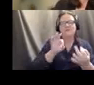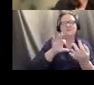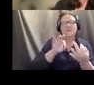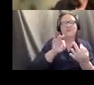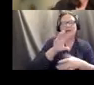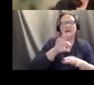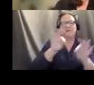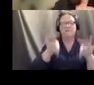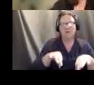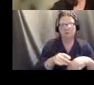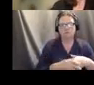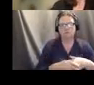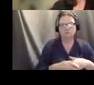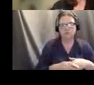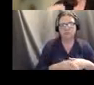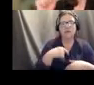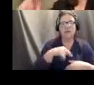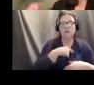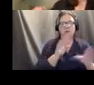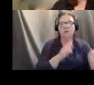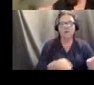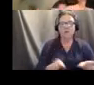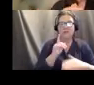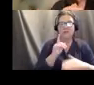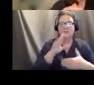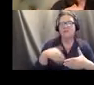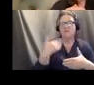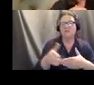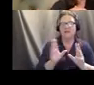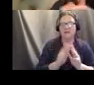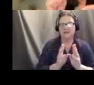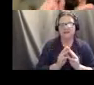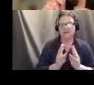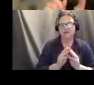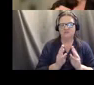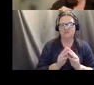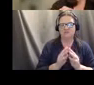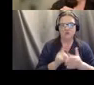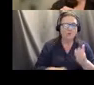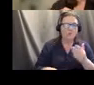So we can prepare for the next session what you think is most needed.